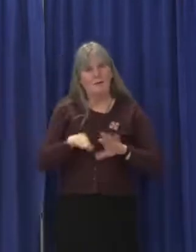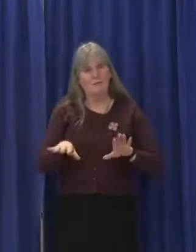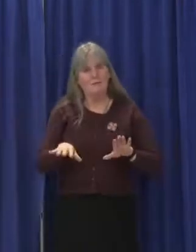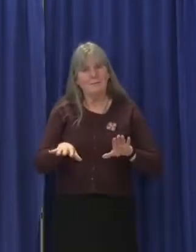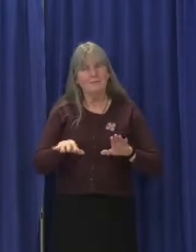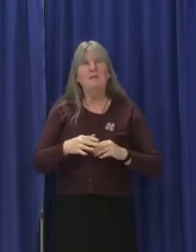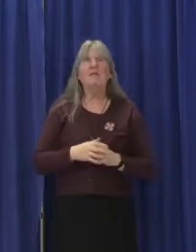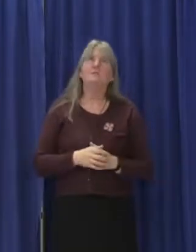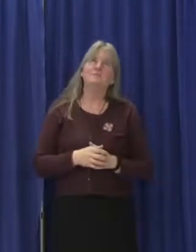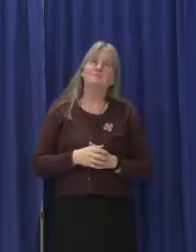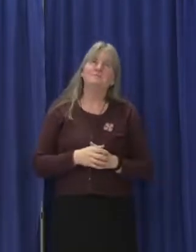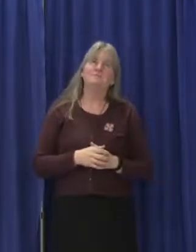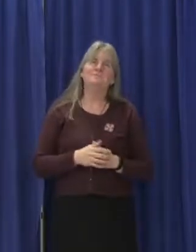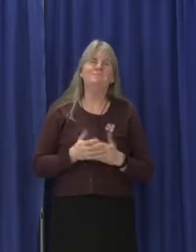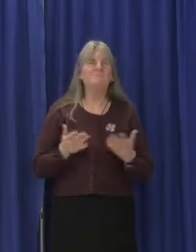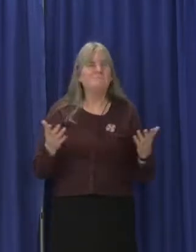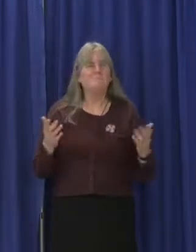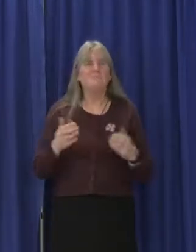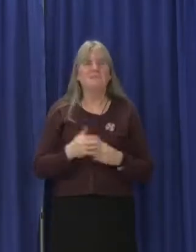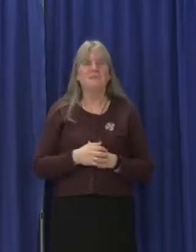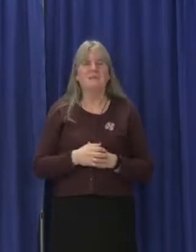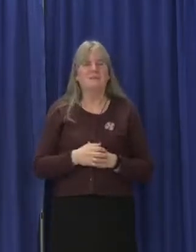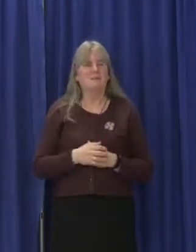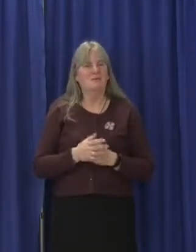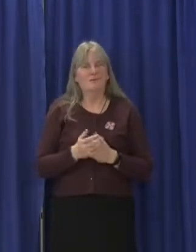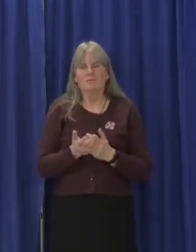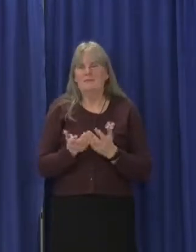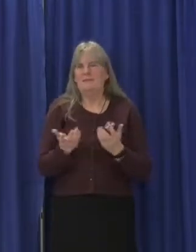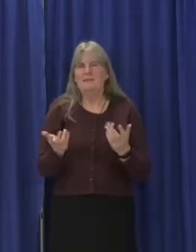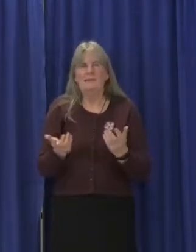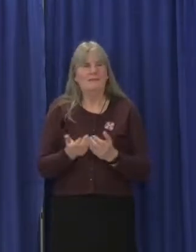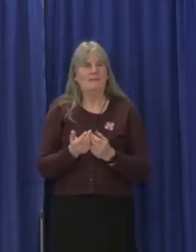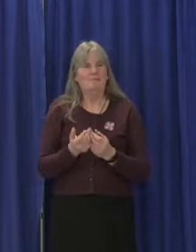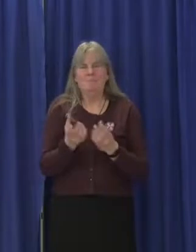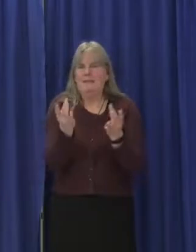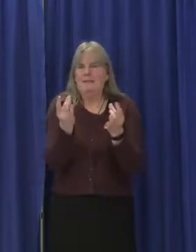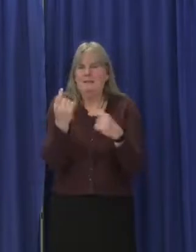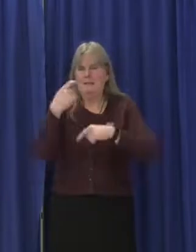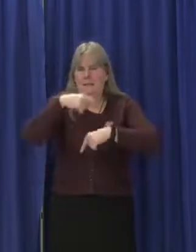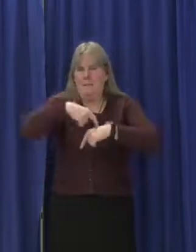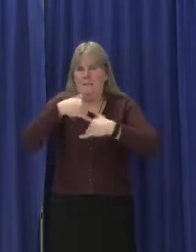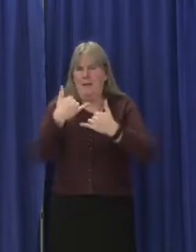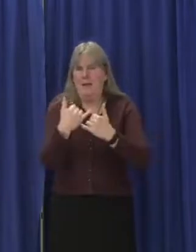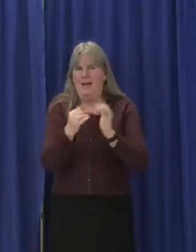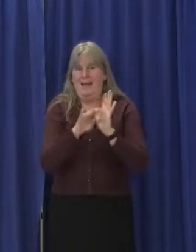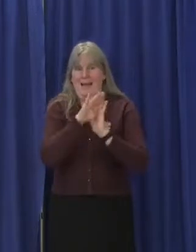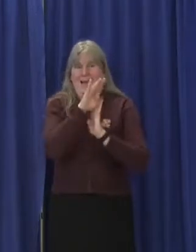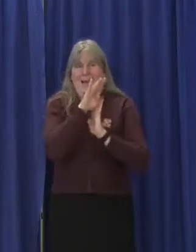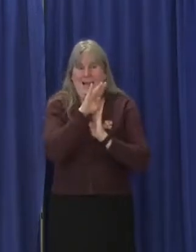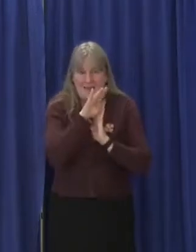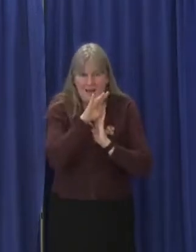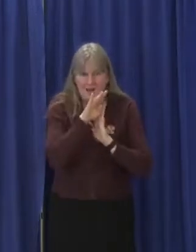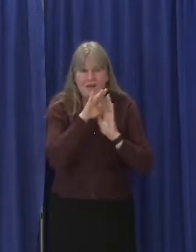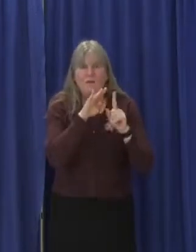You know, bottom line, Morris, you know, we're-- we're in a critical period here in the territory. As we brace for the impact of the Omicron variant, we're in